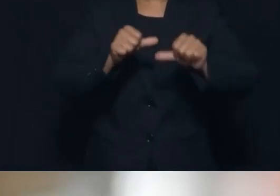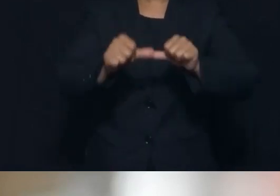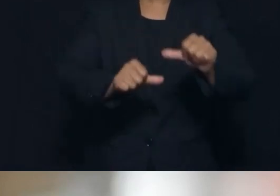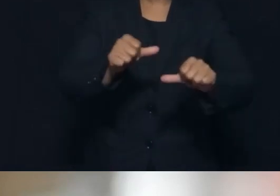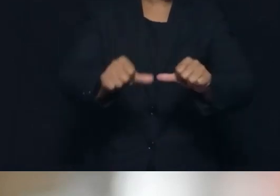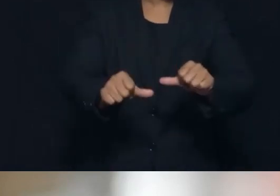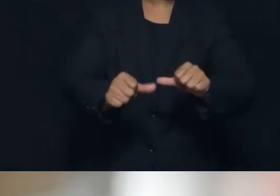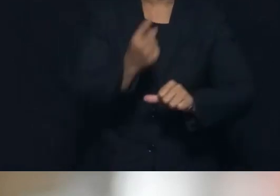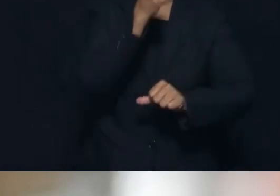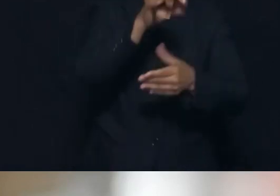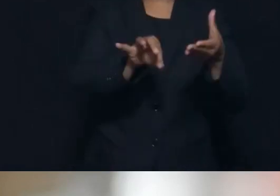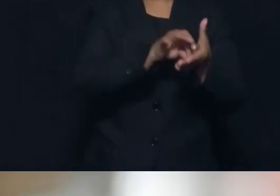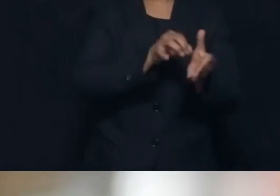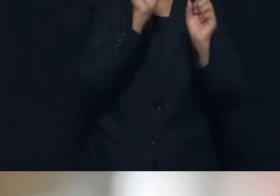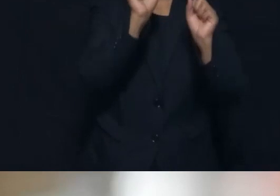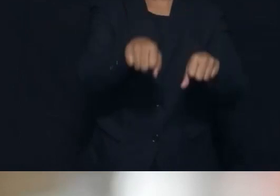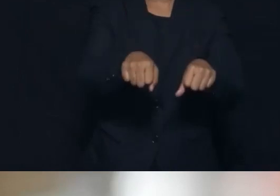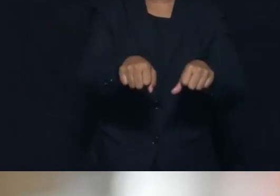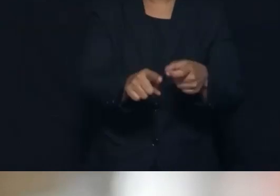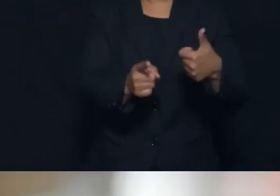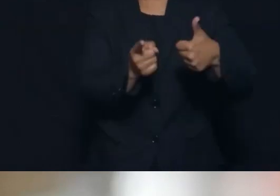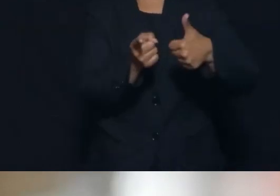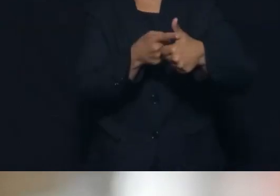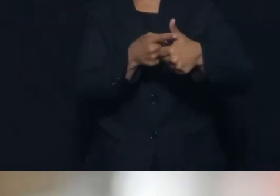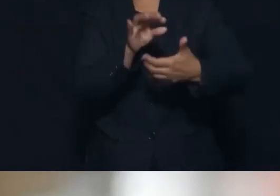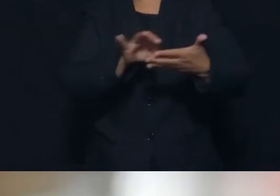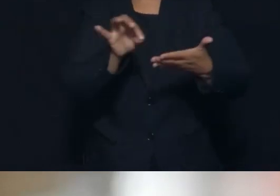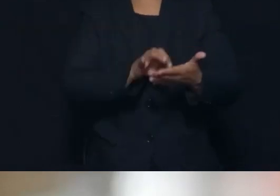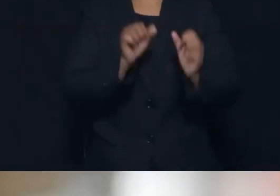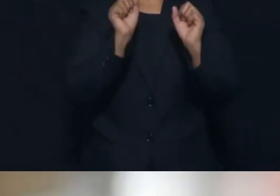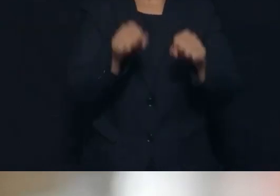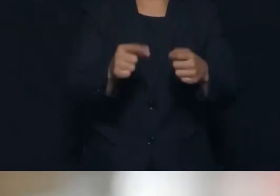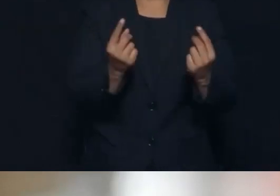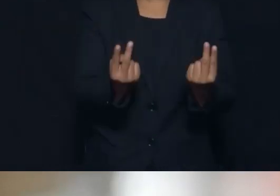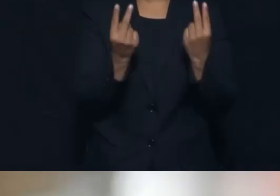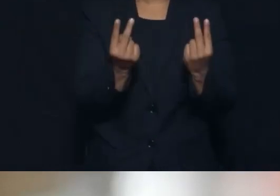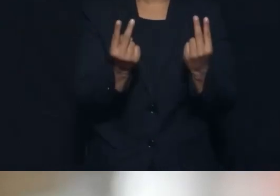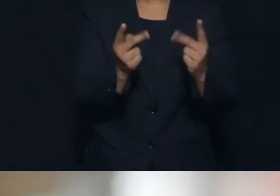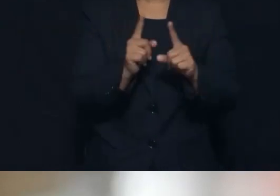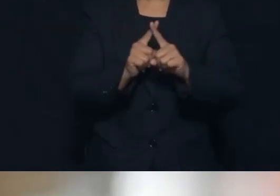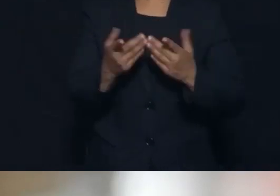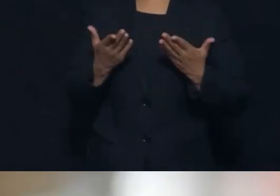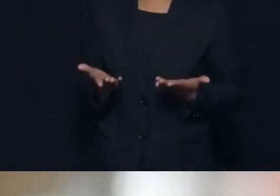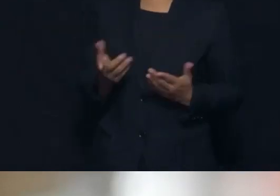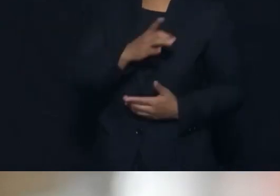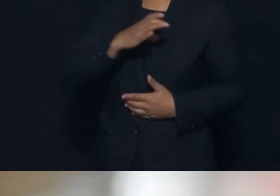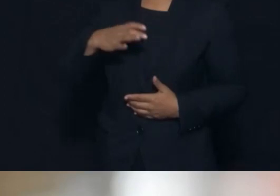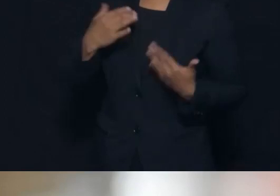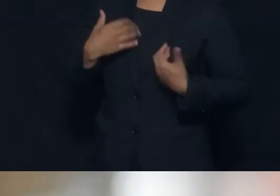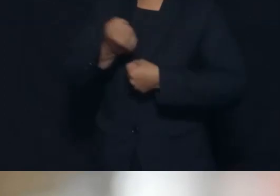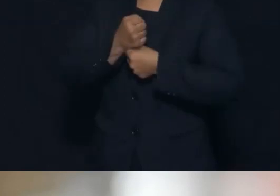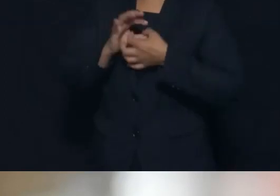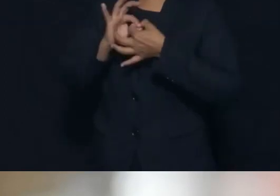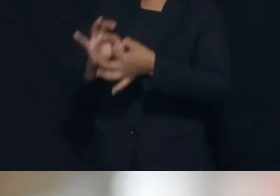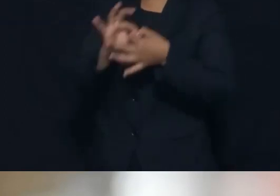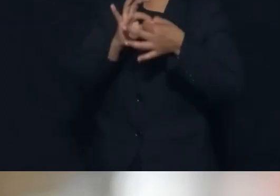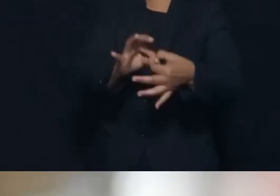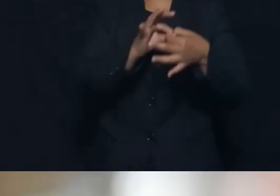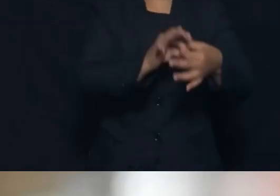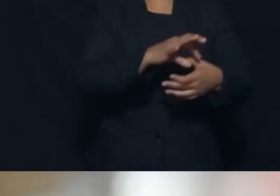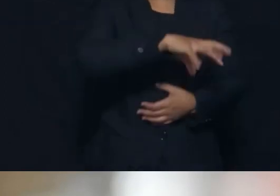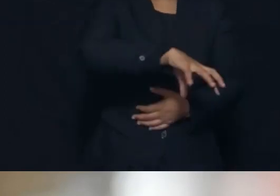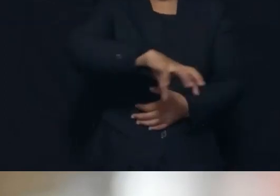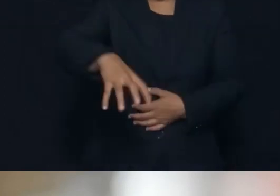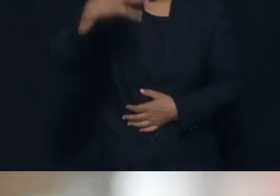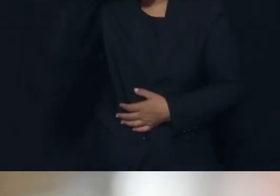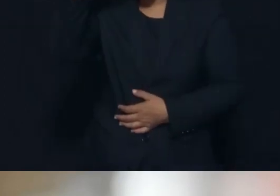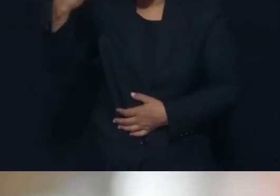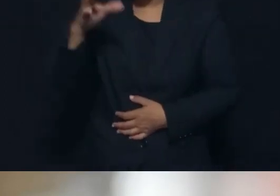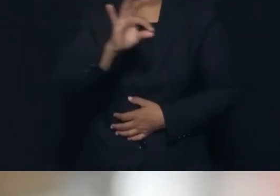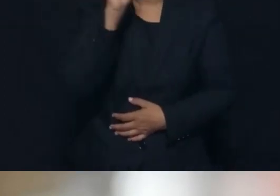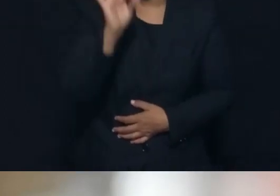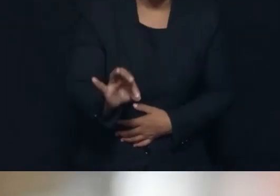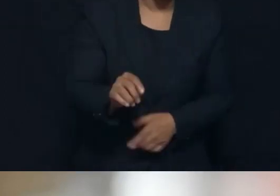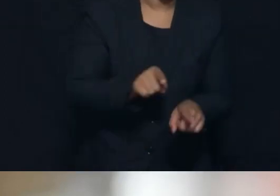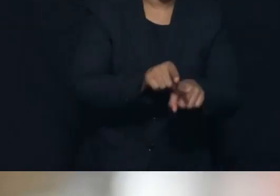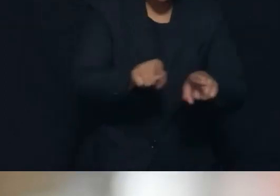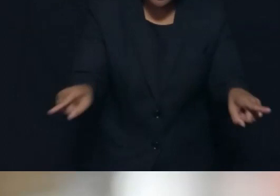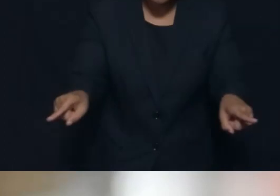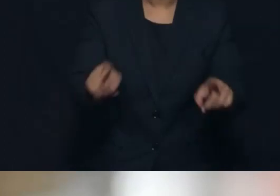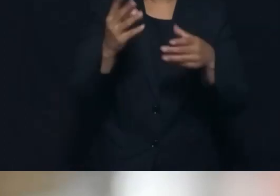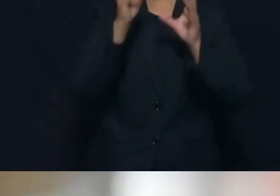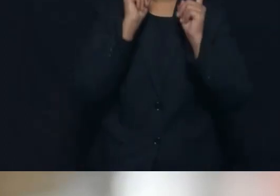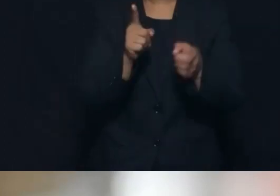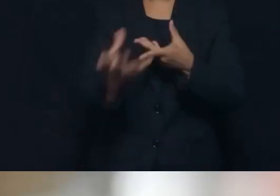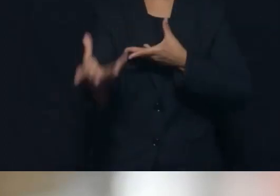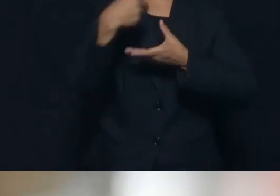can take the stairs or the elevator outside.